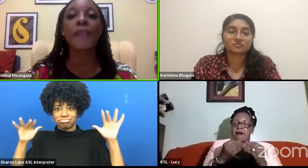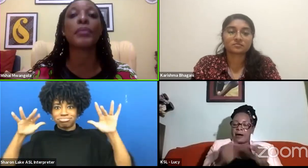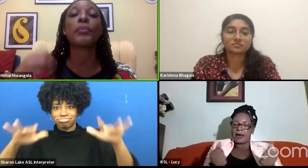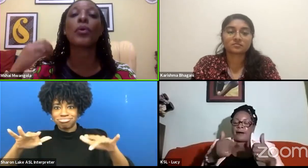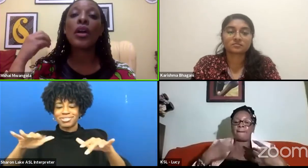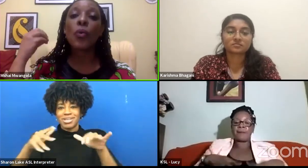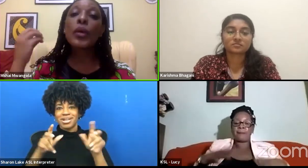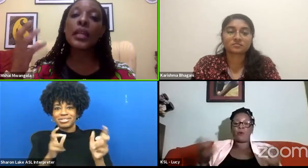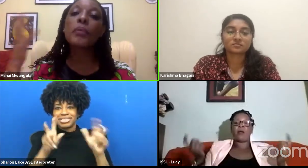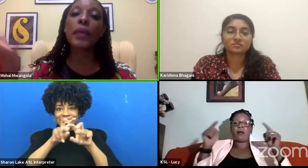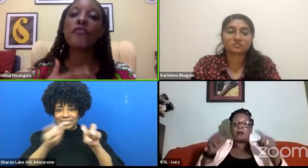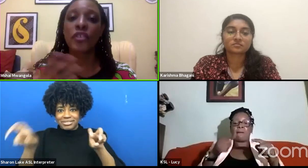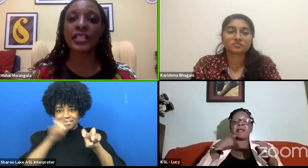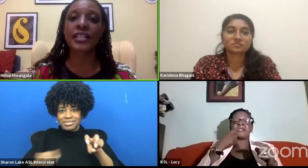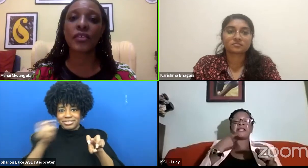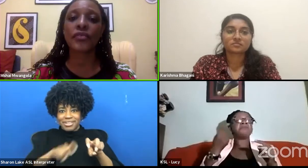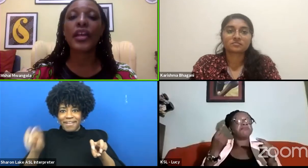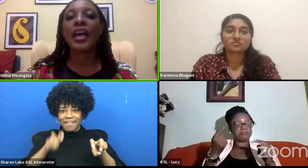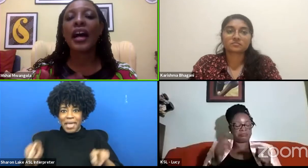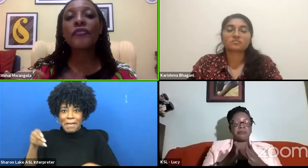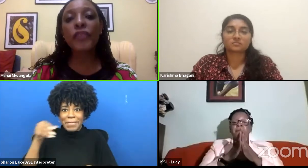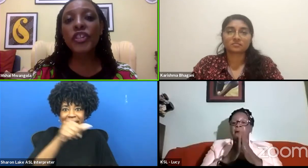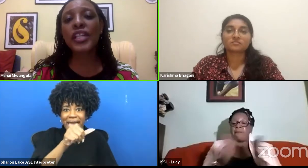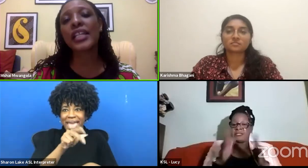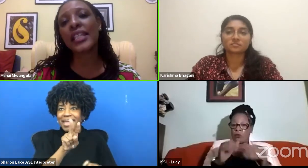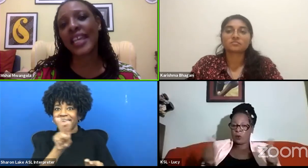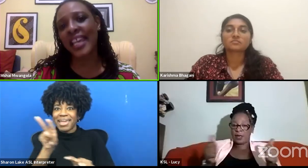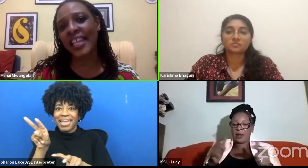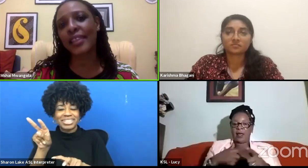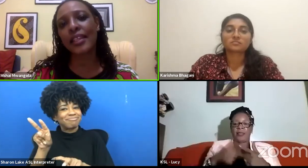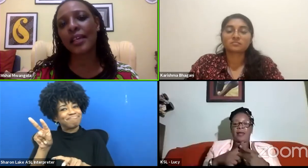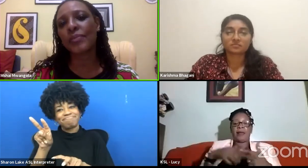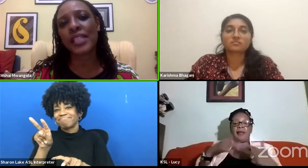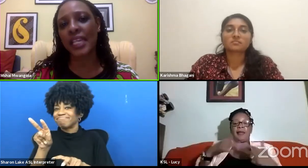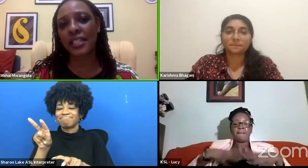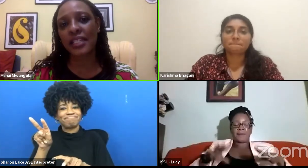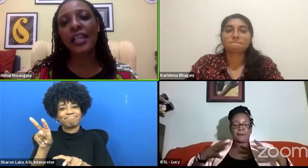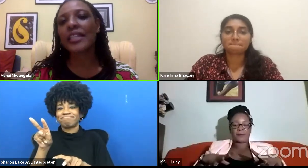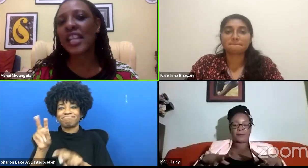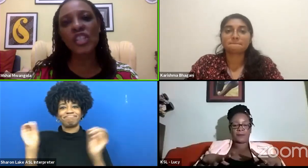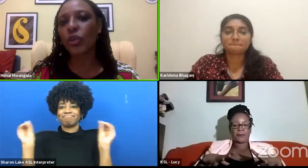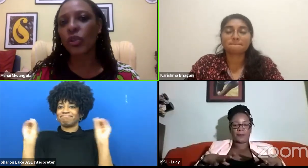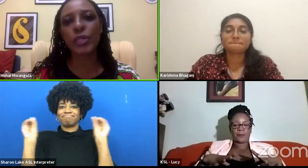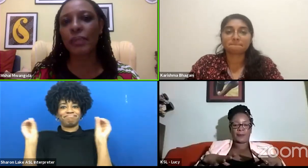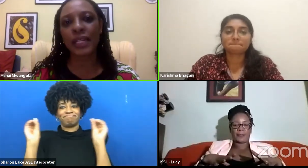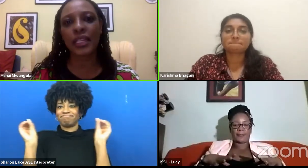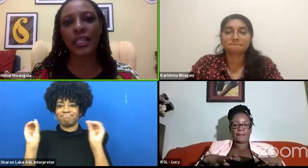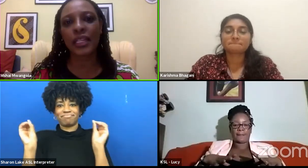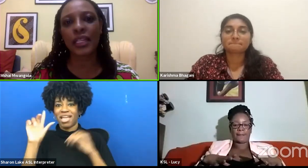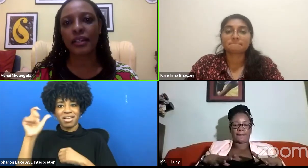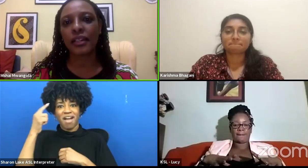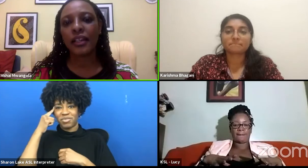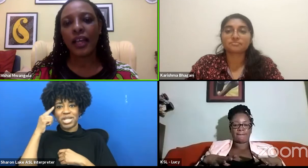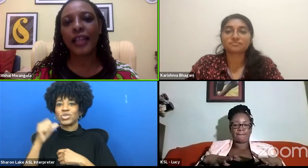And people it will pay for itself. Unfortunately, the Kenyan state does not put money in theater.